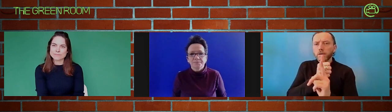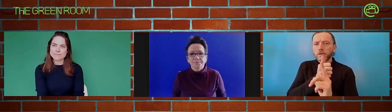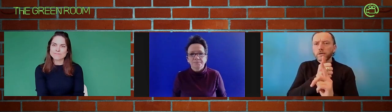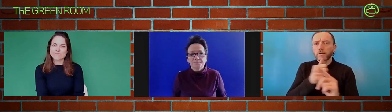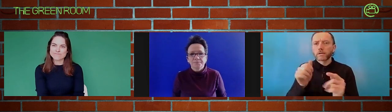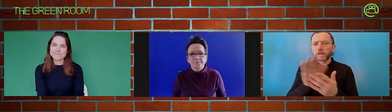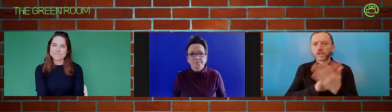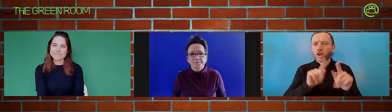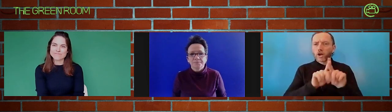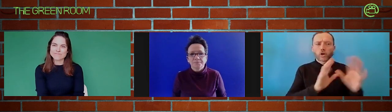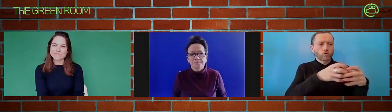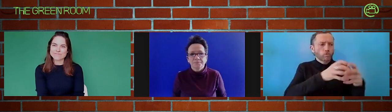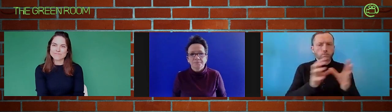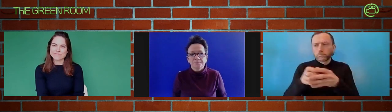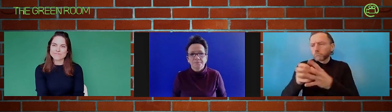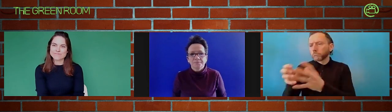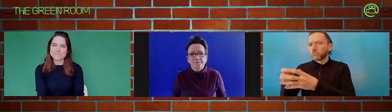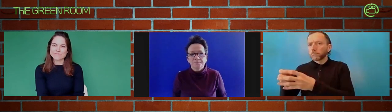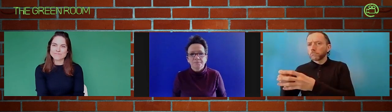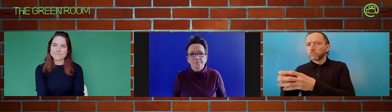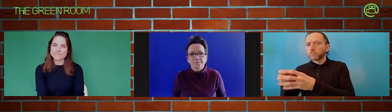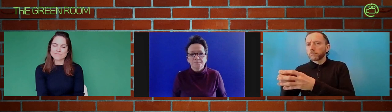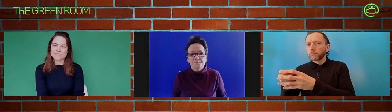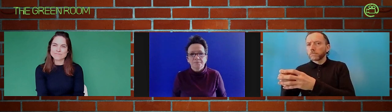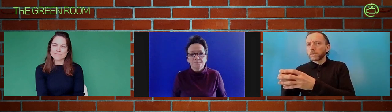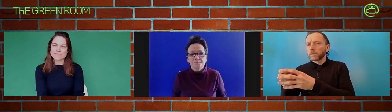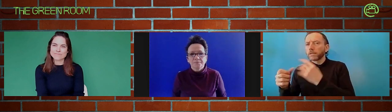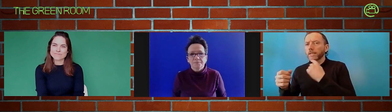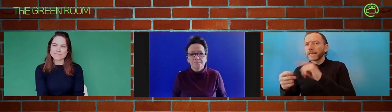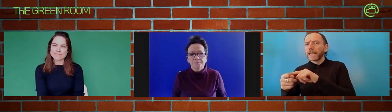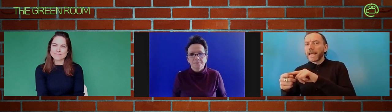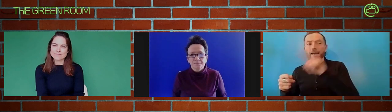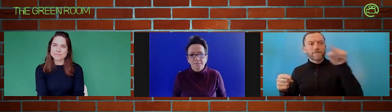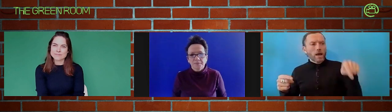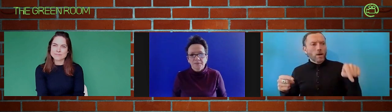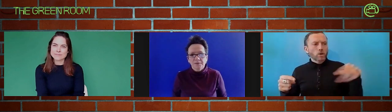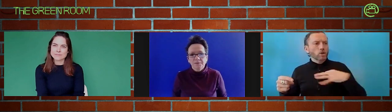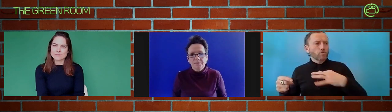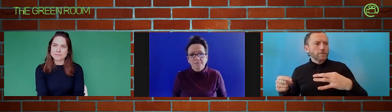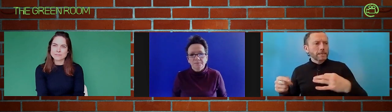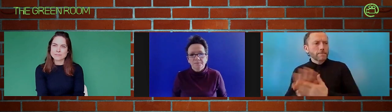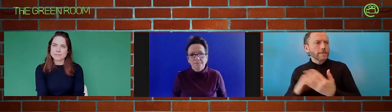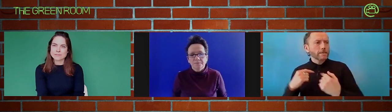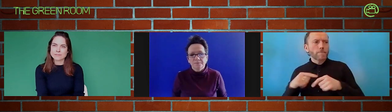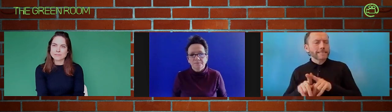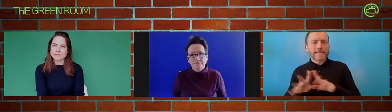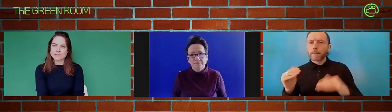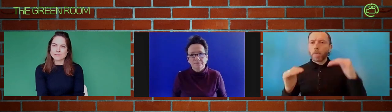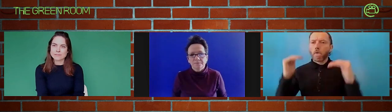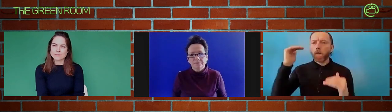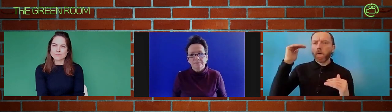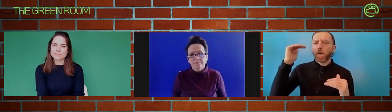So people are saying 'well if that person isn't represented neither am I.' You know. So it's a bit of an I am Spartacus moment